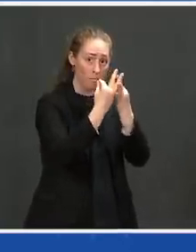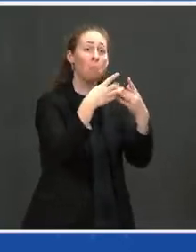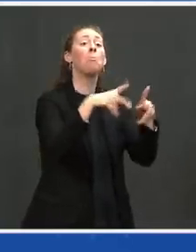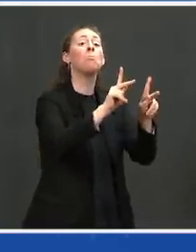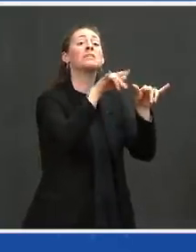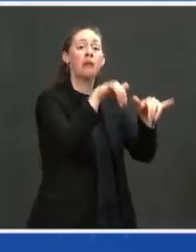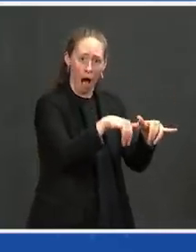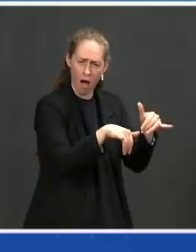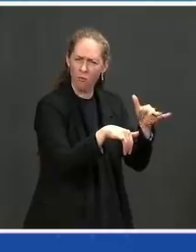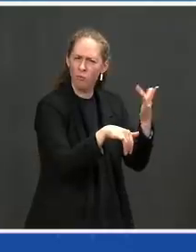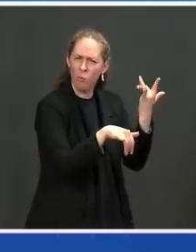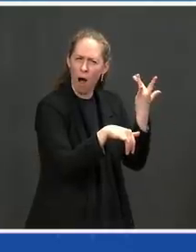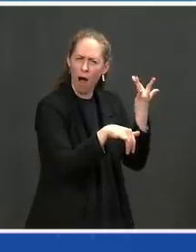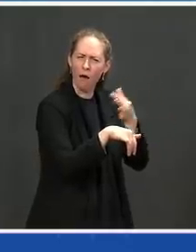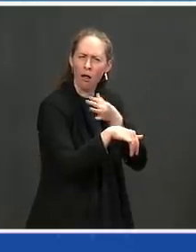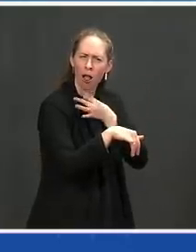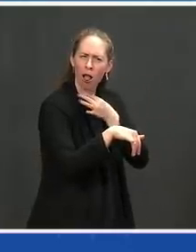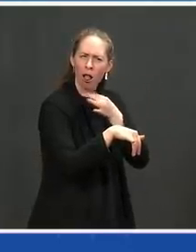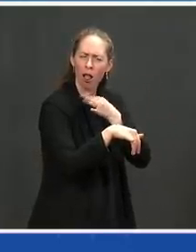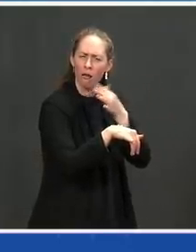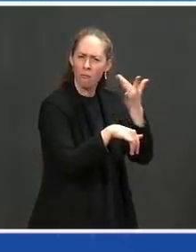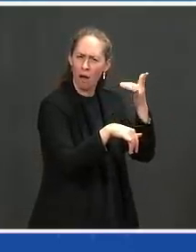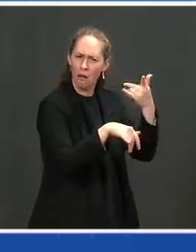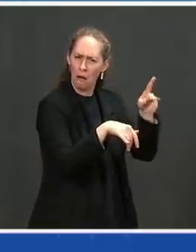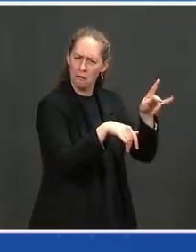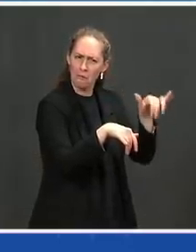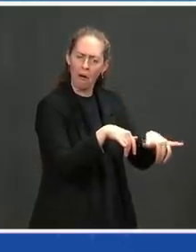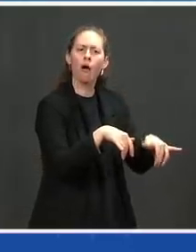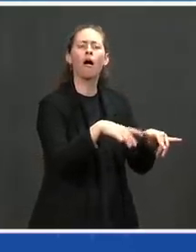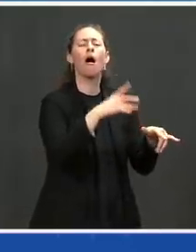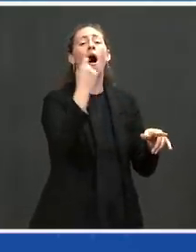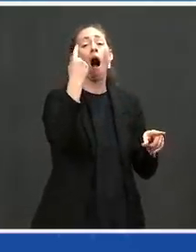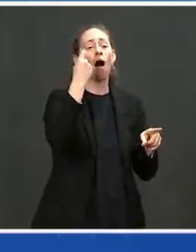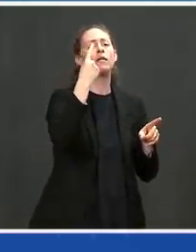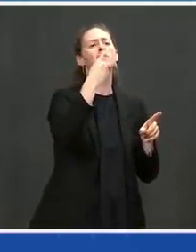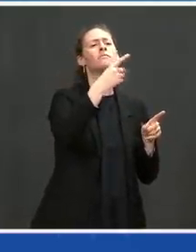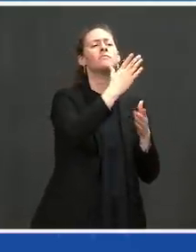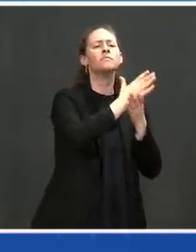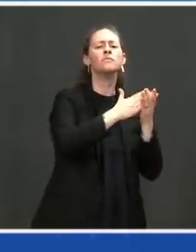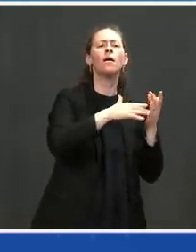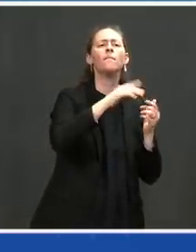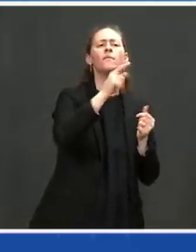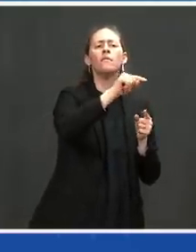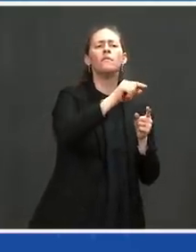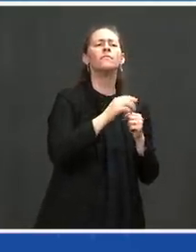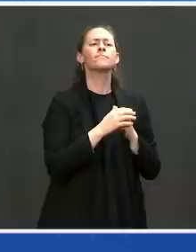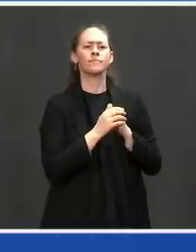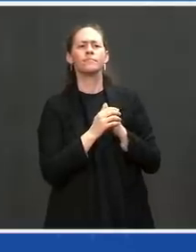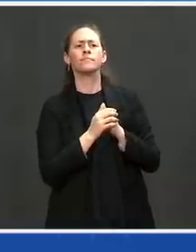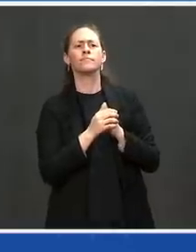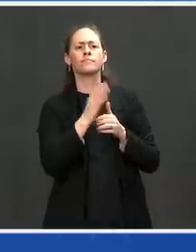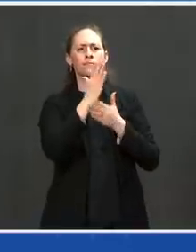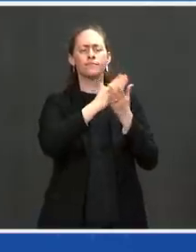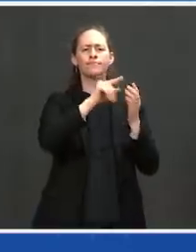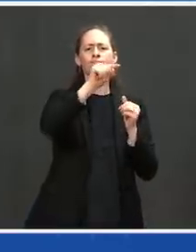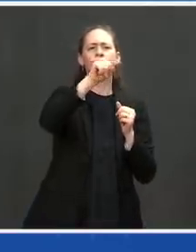And in addition to that, when it comes to the filibuster, which is what Zeke was asking about, there's -- immigration is a big issue, of course, when it --